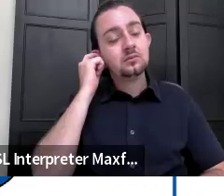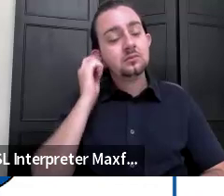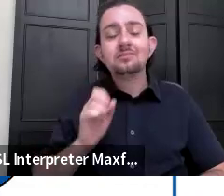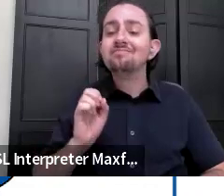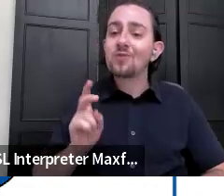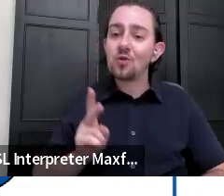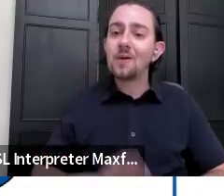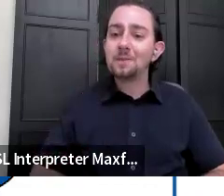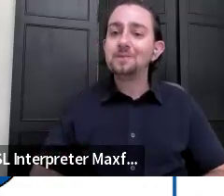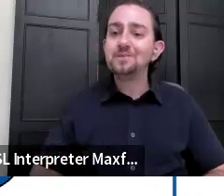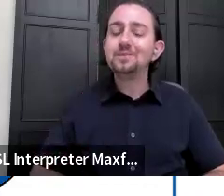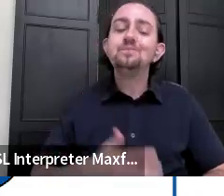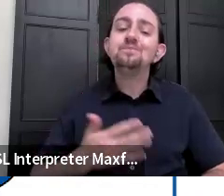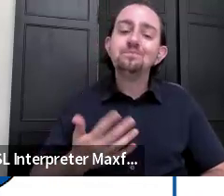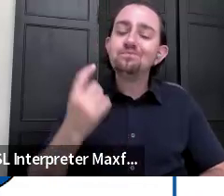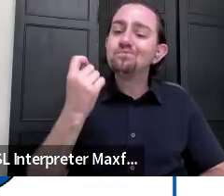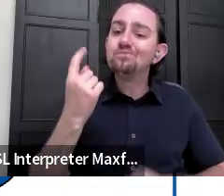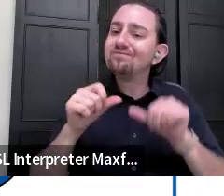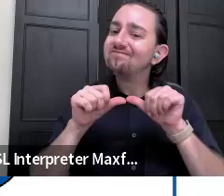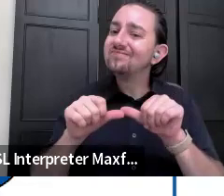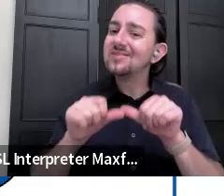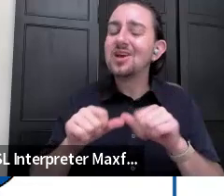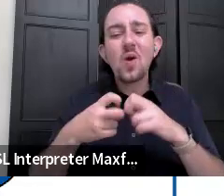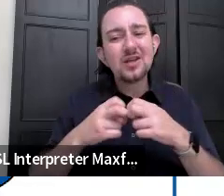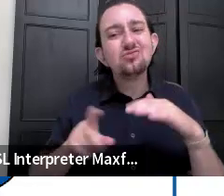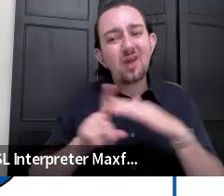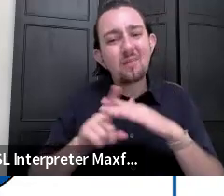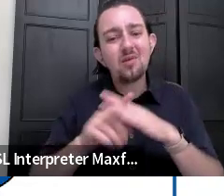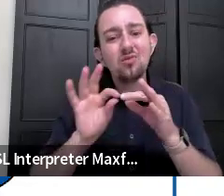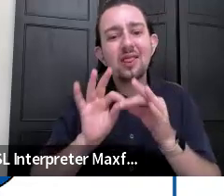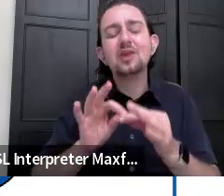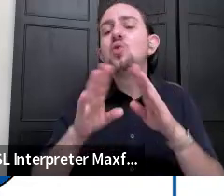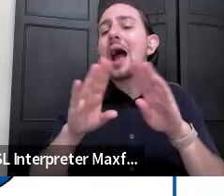There's also ongoing issues for housing. Now, most housing, keep in mind is not